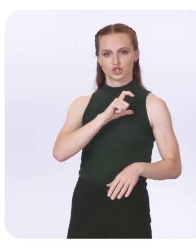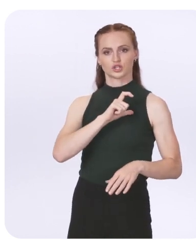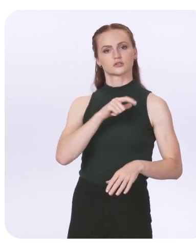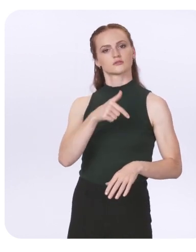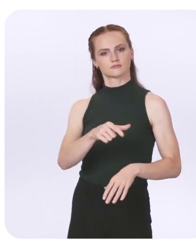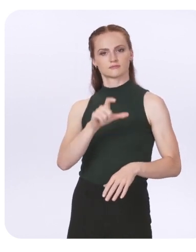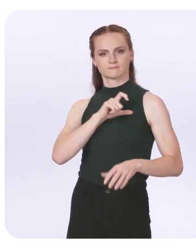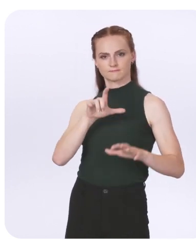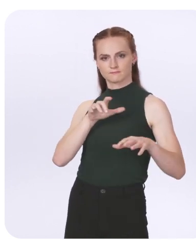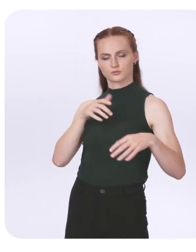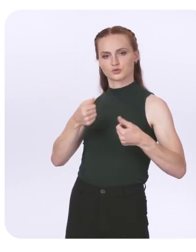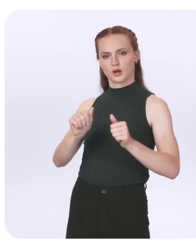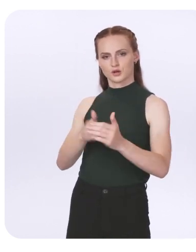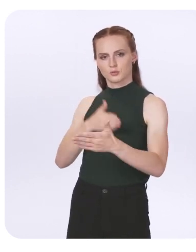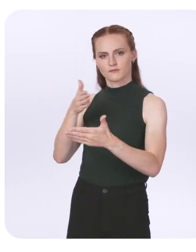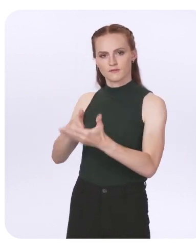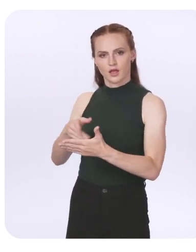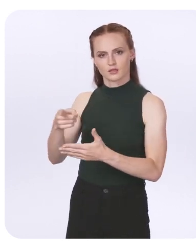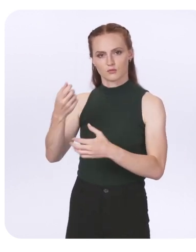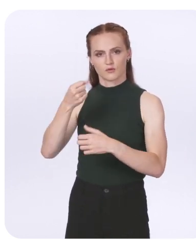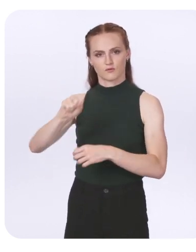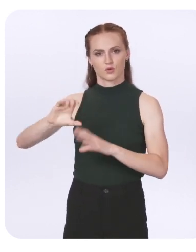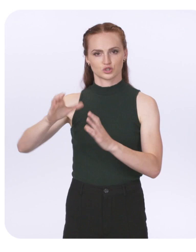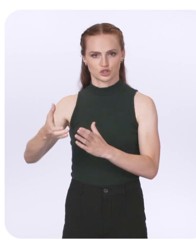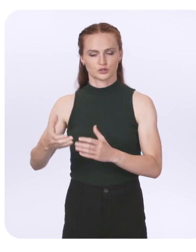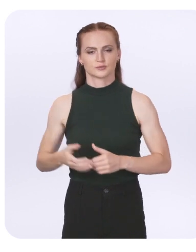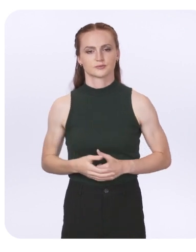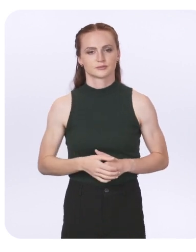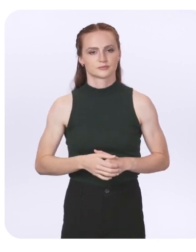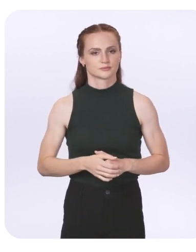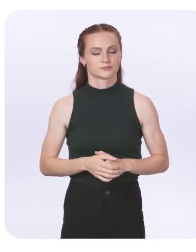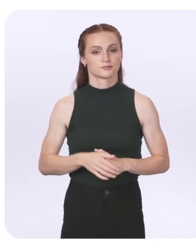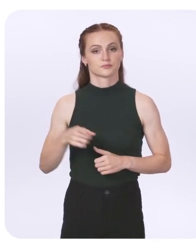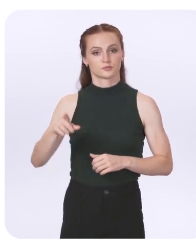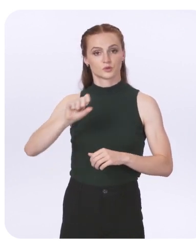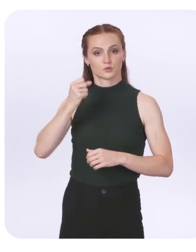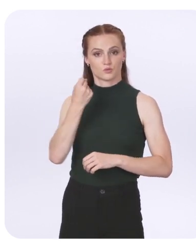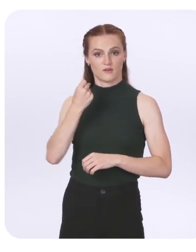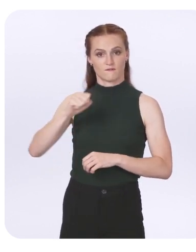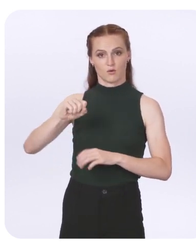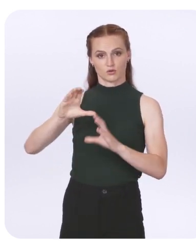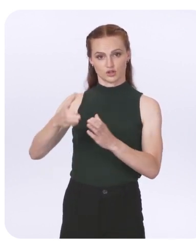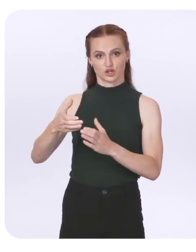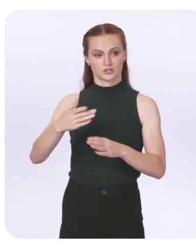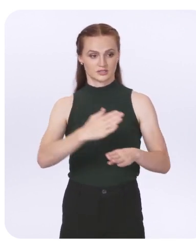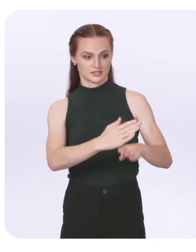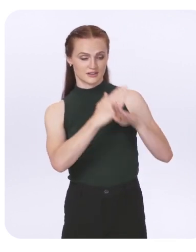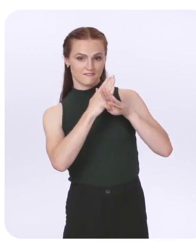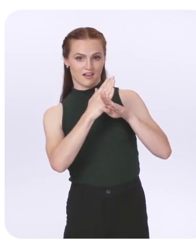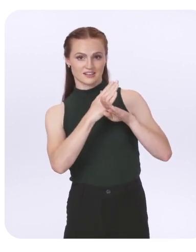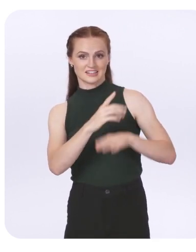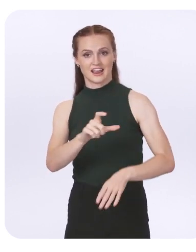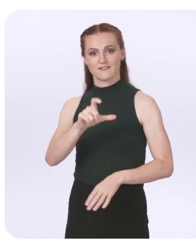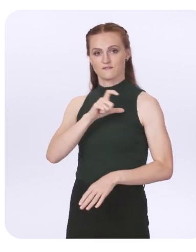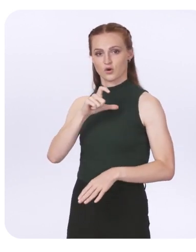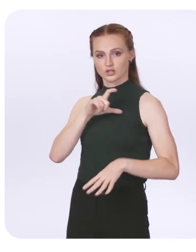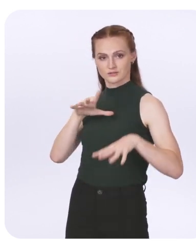that’s trying to prevent the revolters from reaching their goals. Revolters are on the defense and enforcers are on the attack,